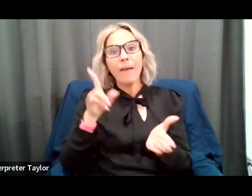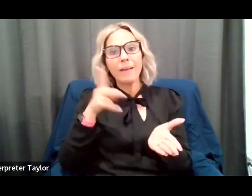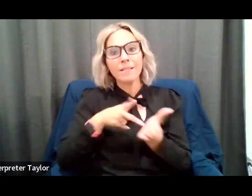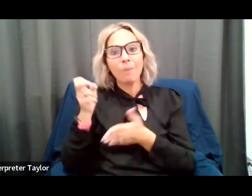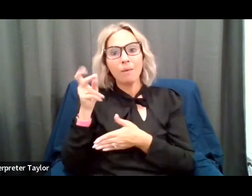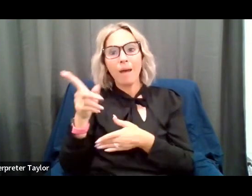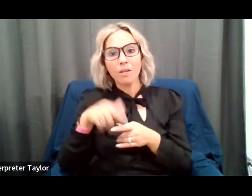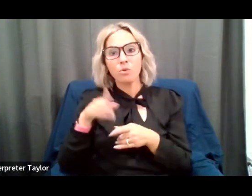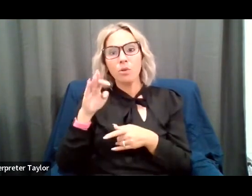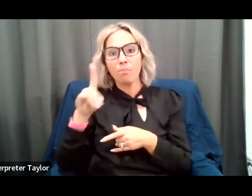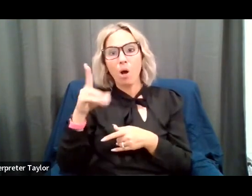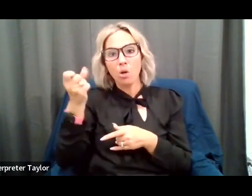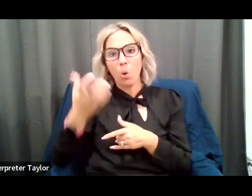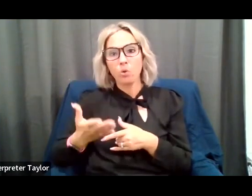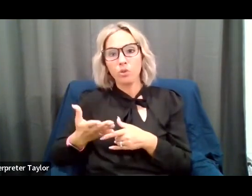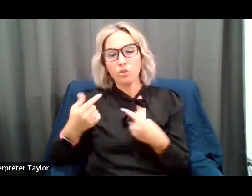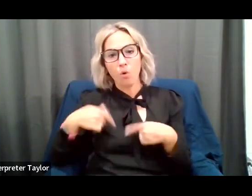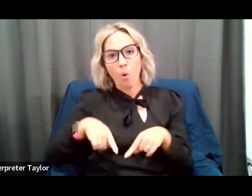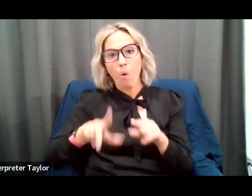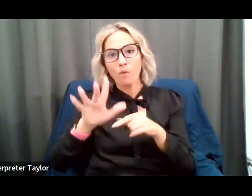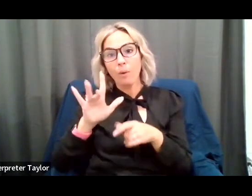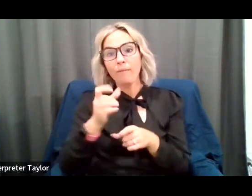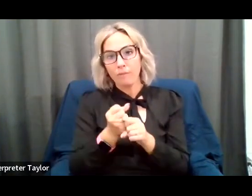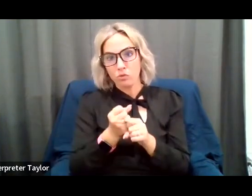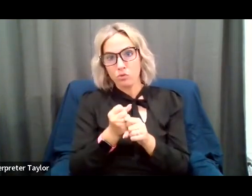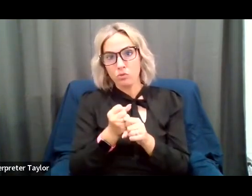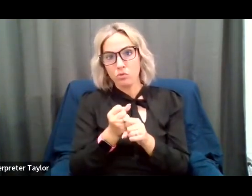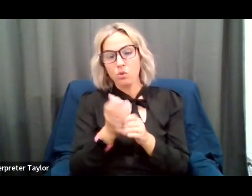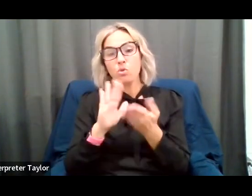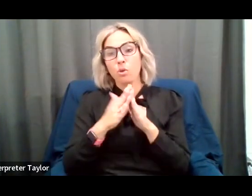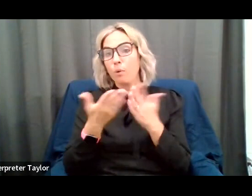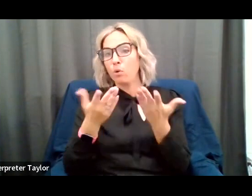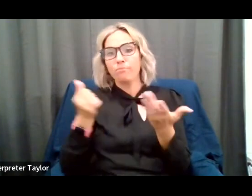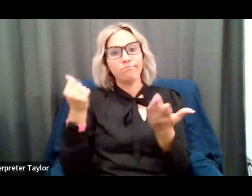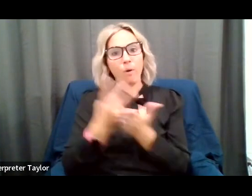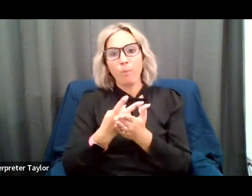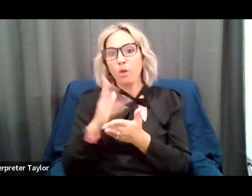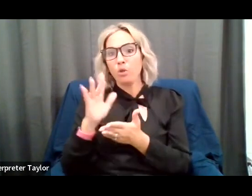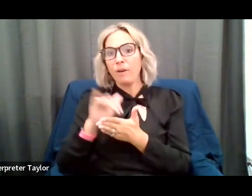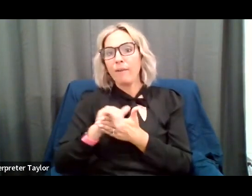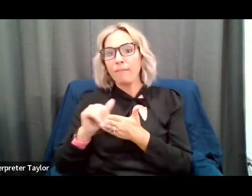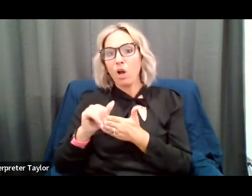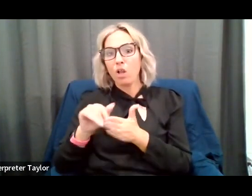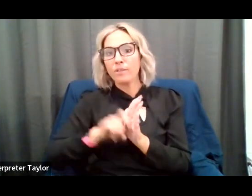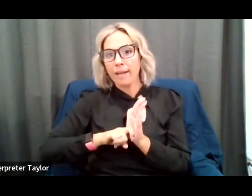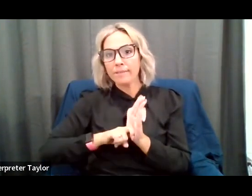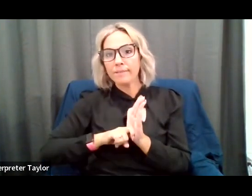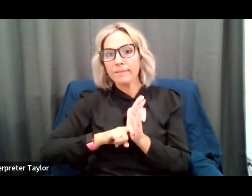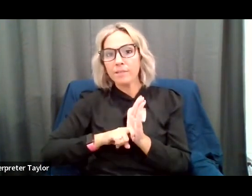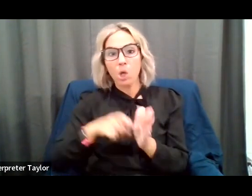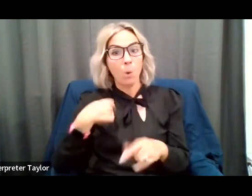the Bondholders over a 25-year period. The community has authorized a $25 tax, we cannot exceed that.